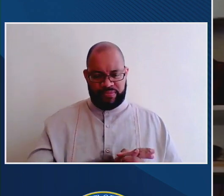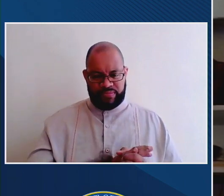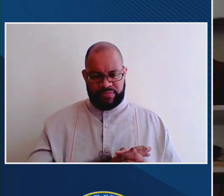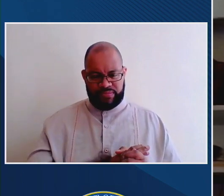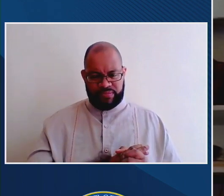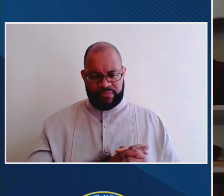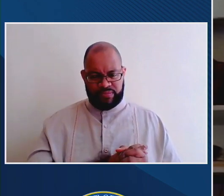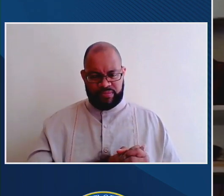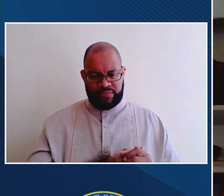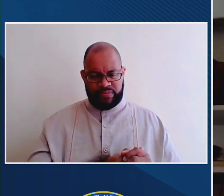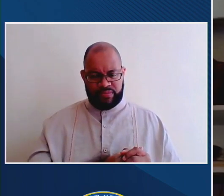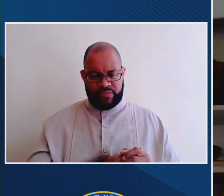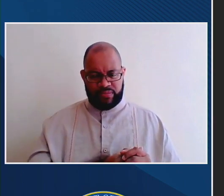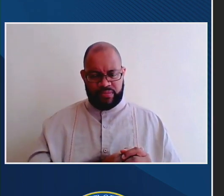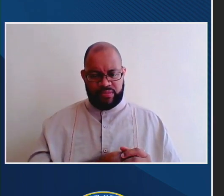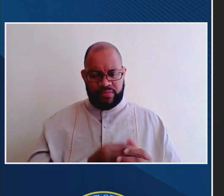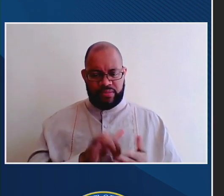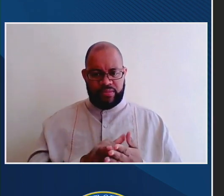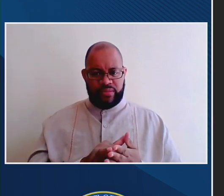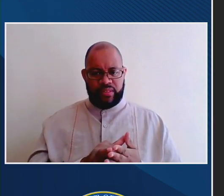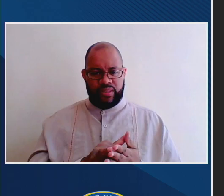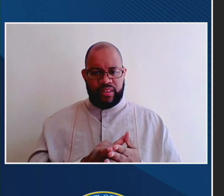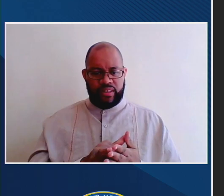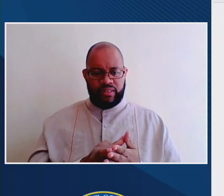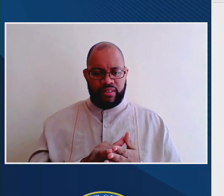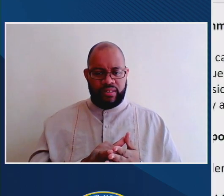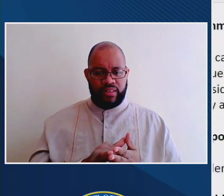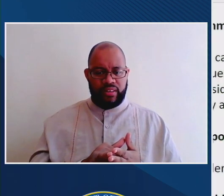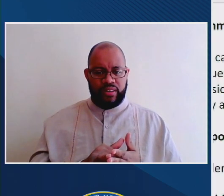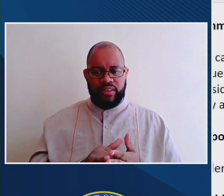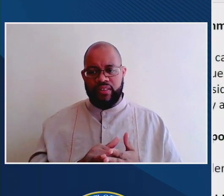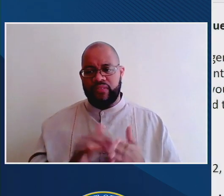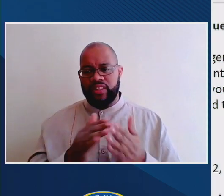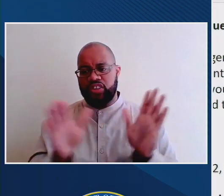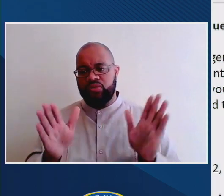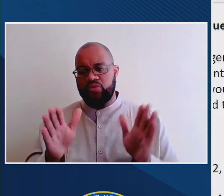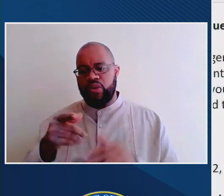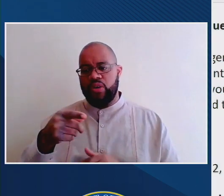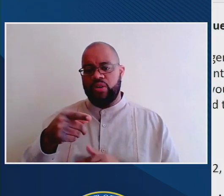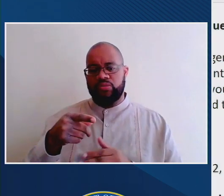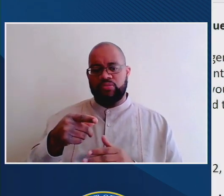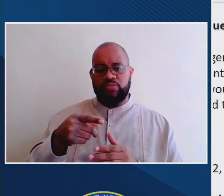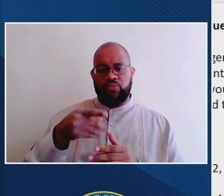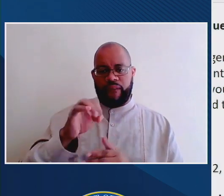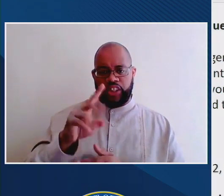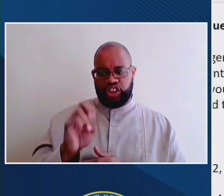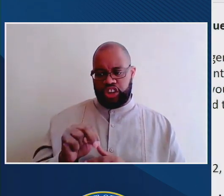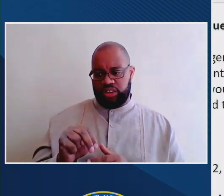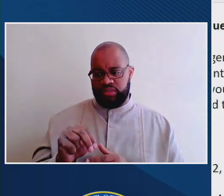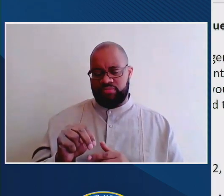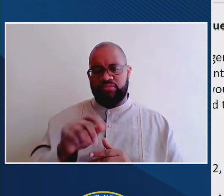found in subpart L of the general provisions. And our screen sharer here,